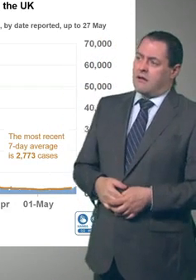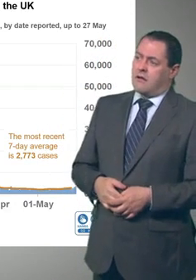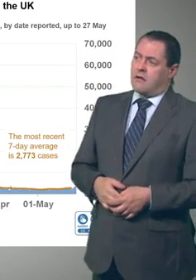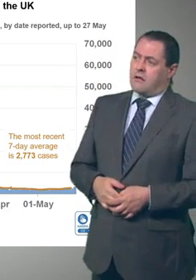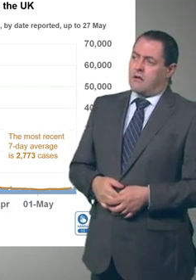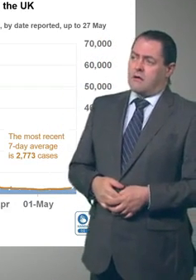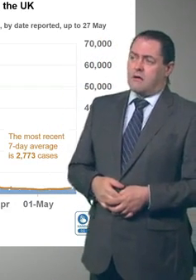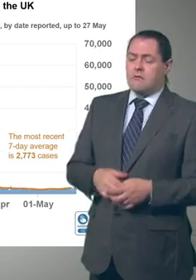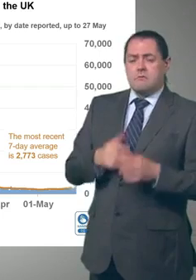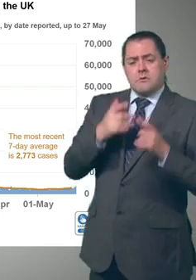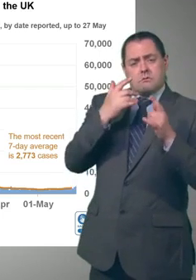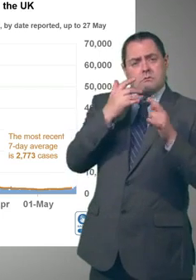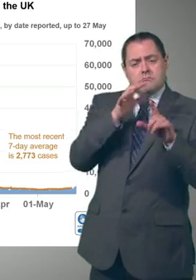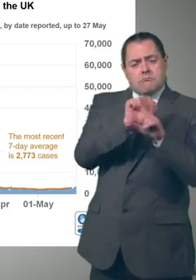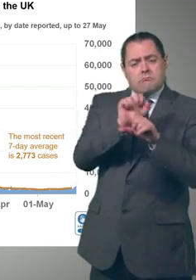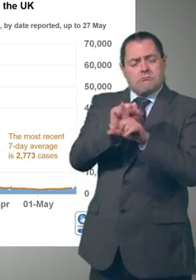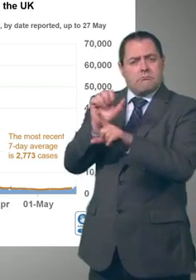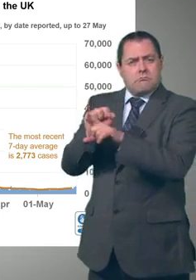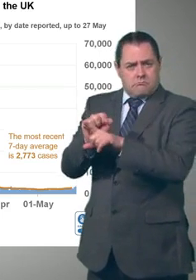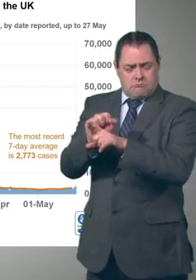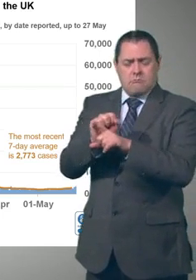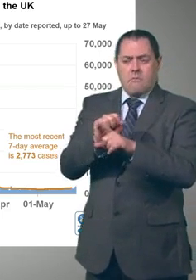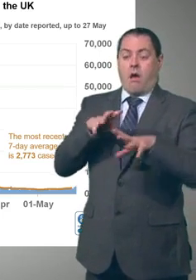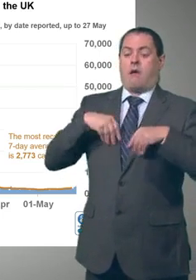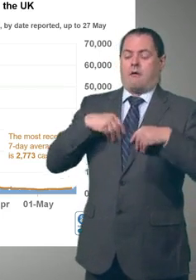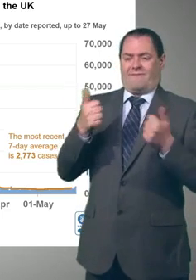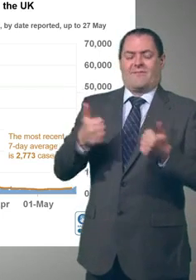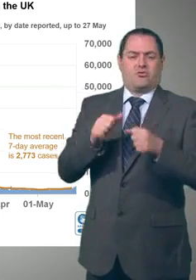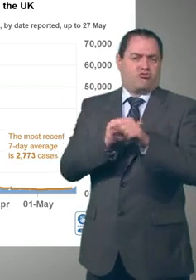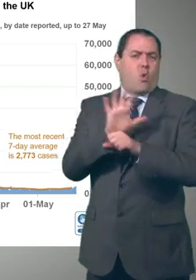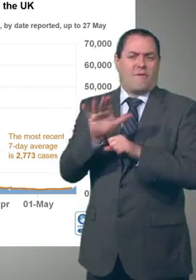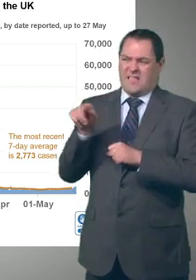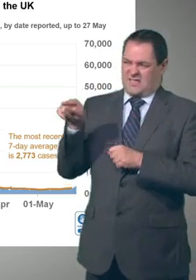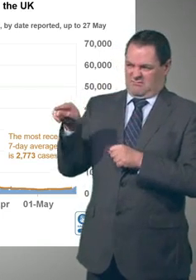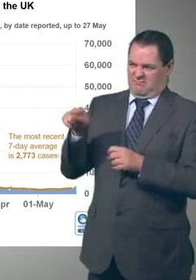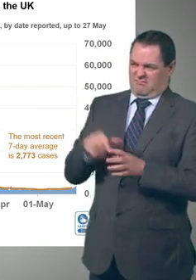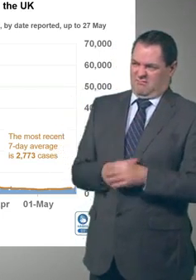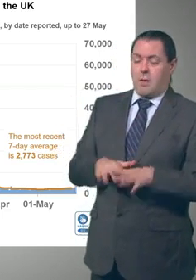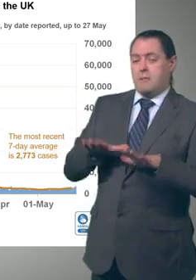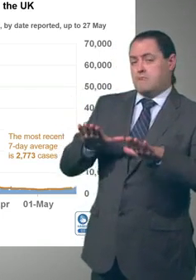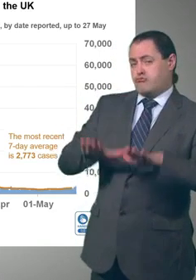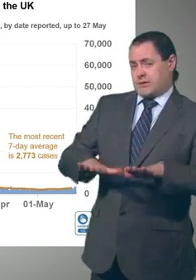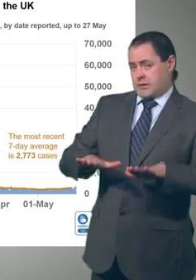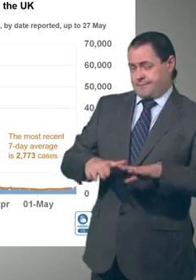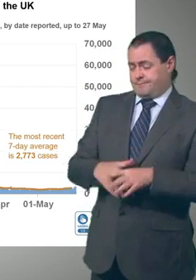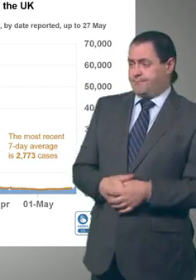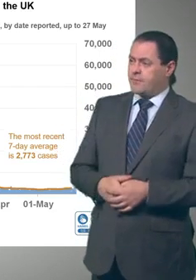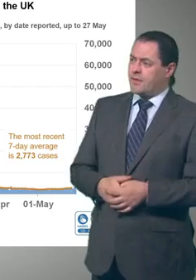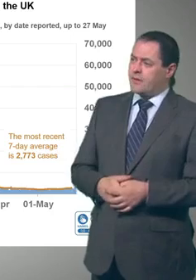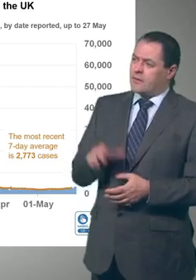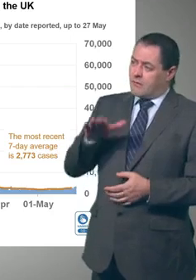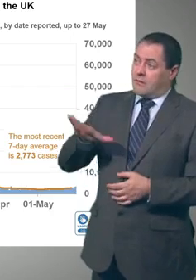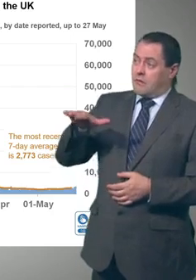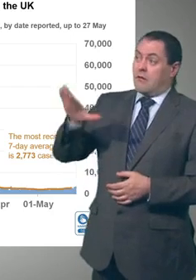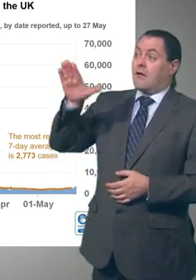bilateral flow test or or PCR test testing positive for COVID-19 in the UK, and of